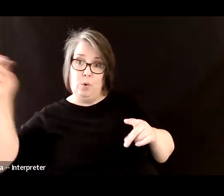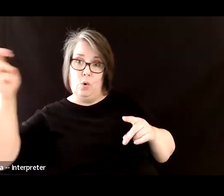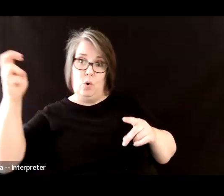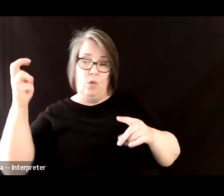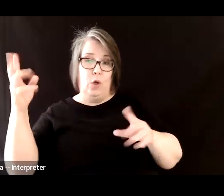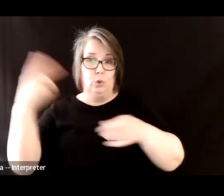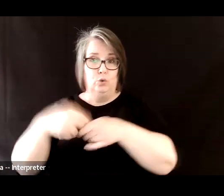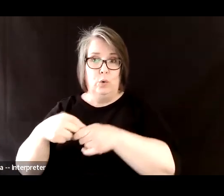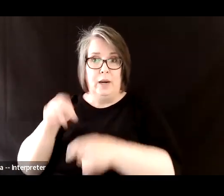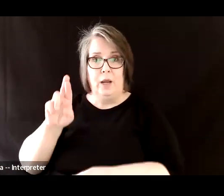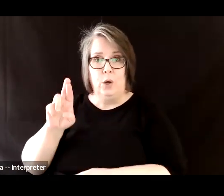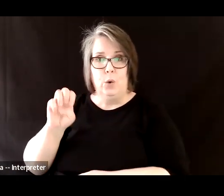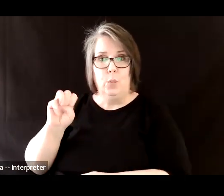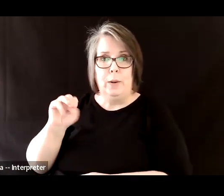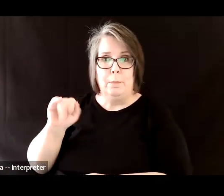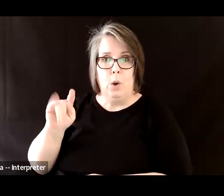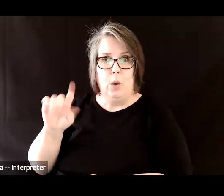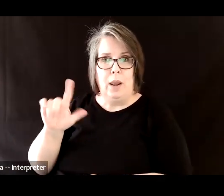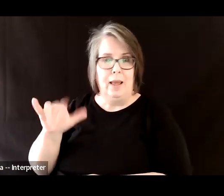remotely via Zoom. So just trying to make sure to